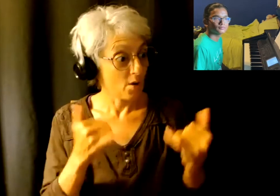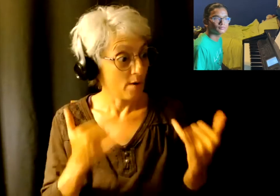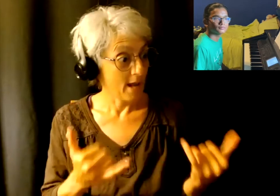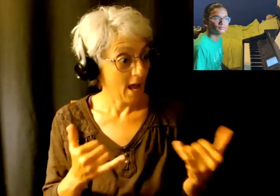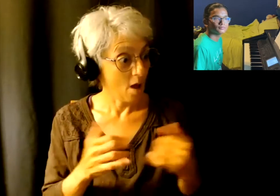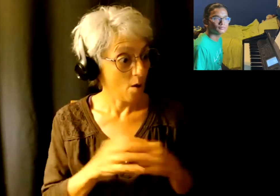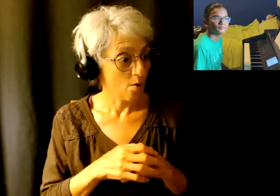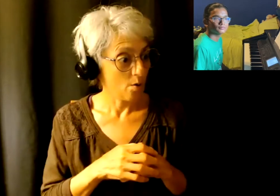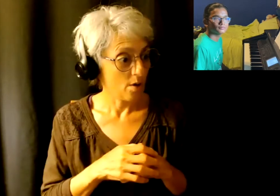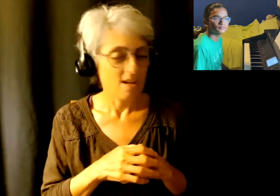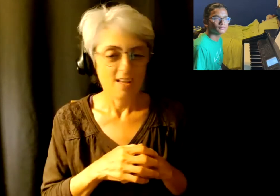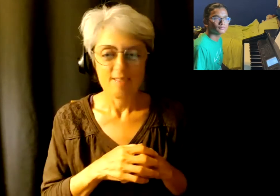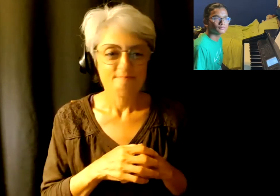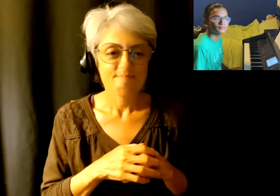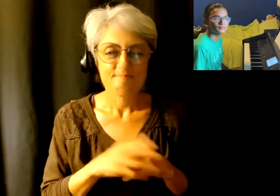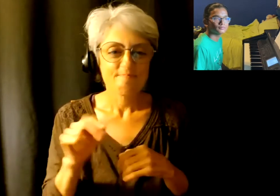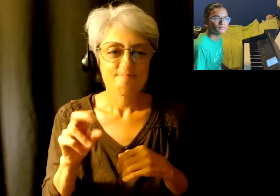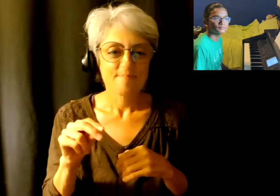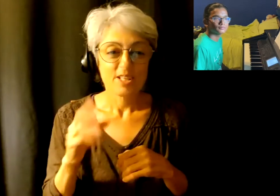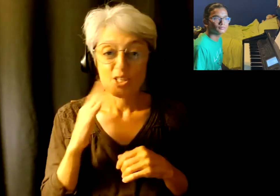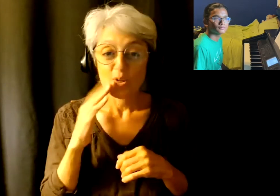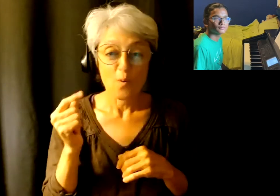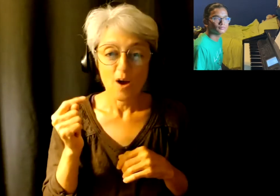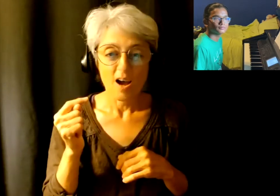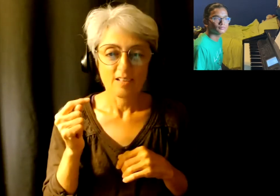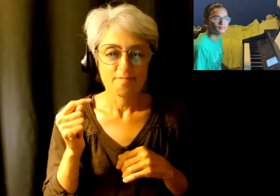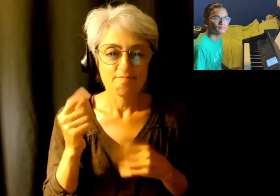Nah you know what unfortunately I've kind of given that up after